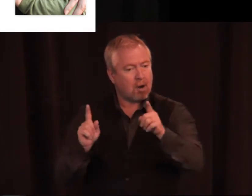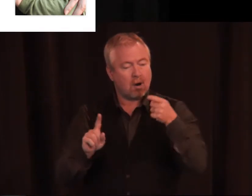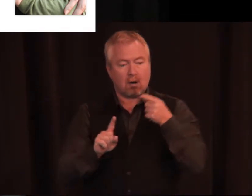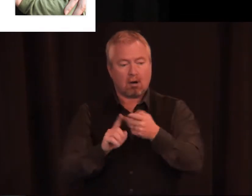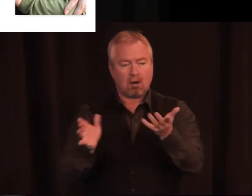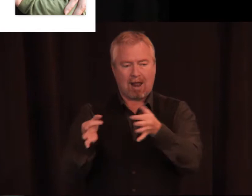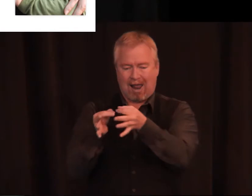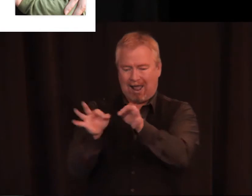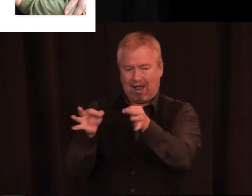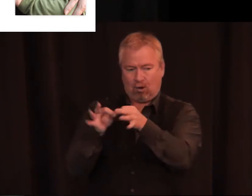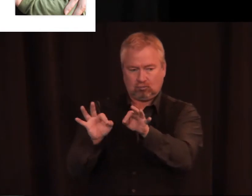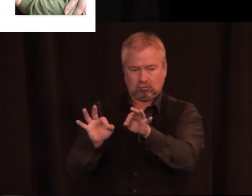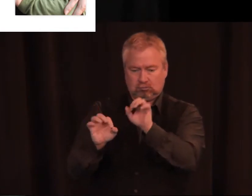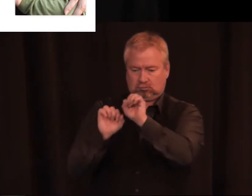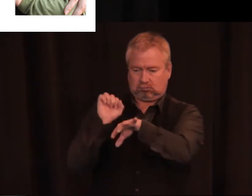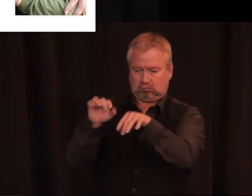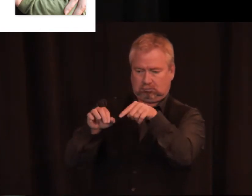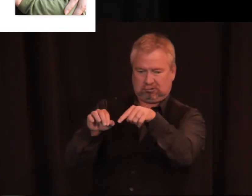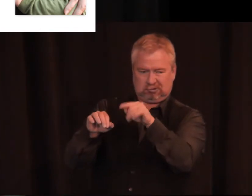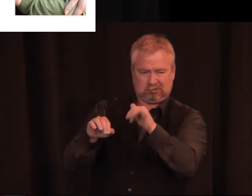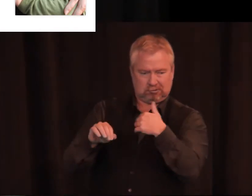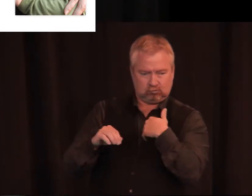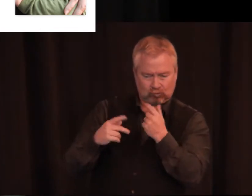that's essential to language development.